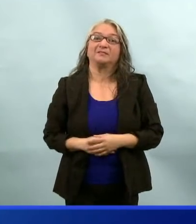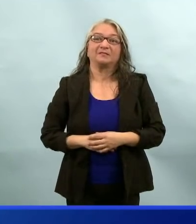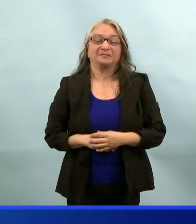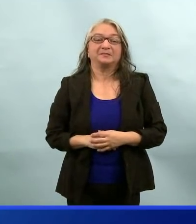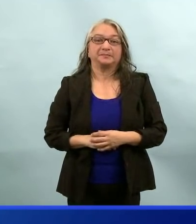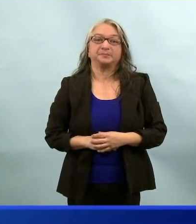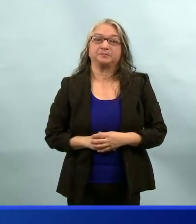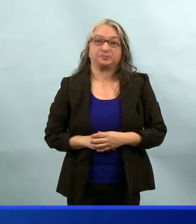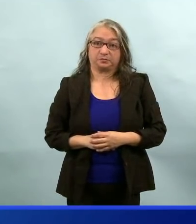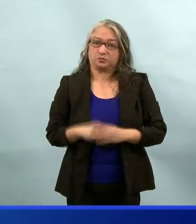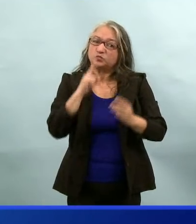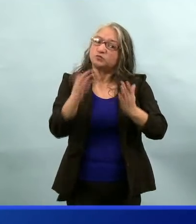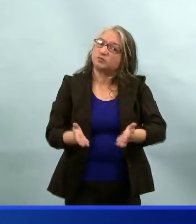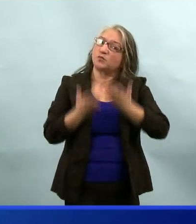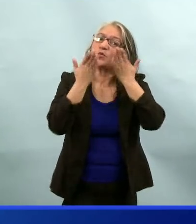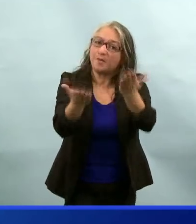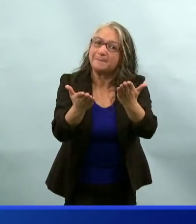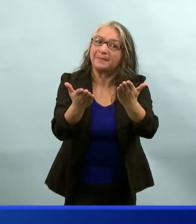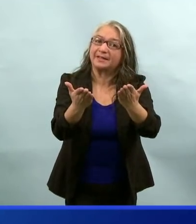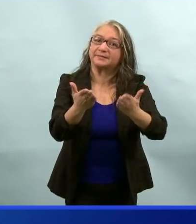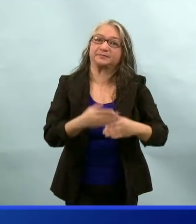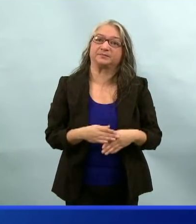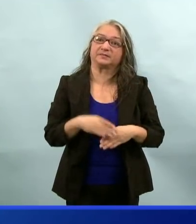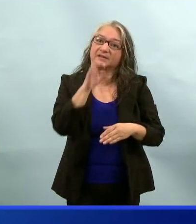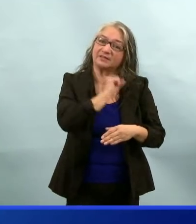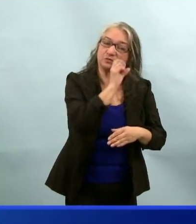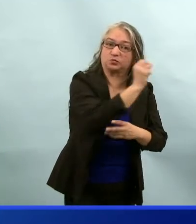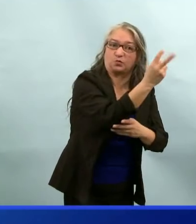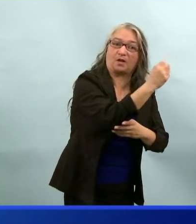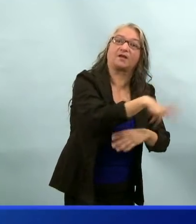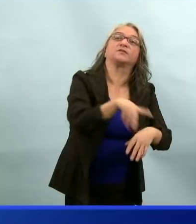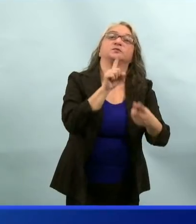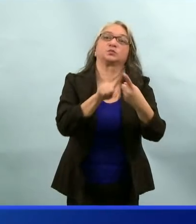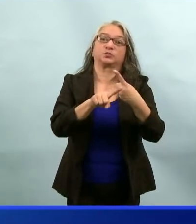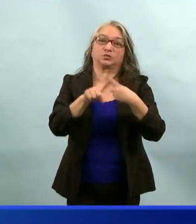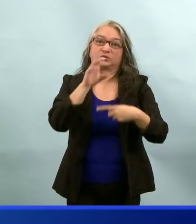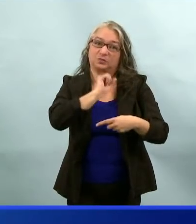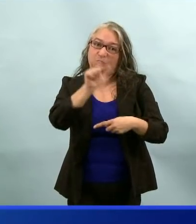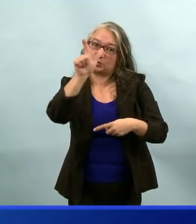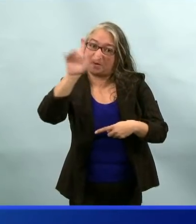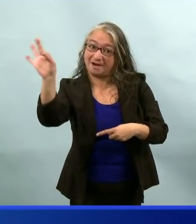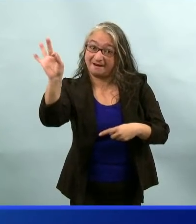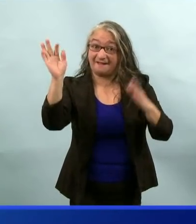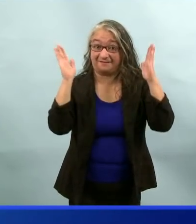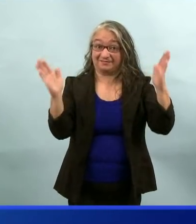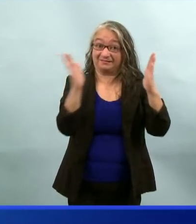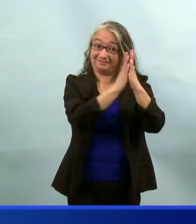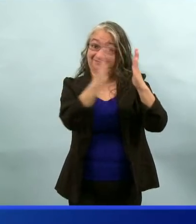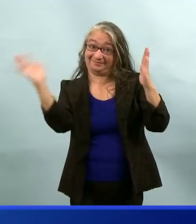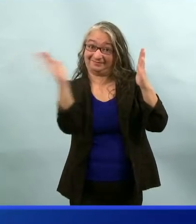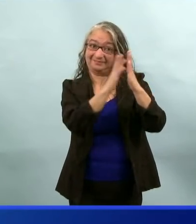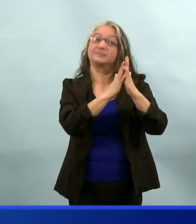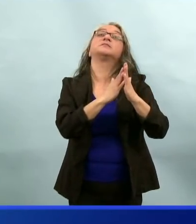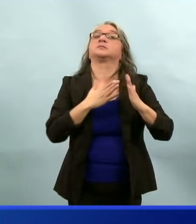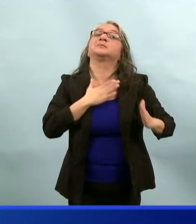as much as possible the risk was already very low but we want it to be as low as possible